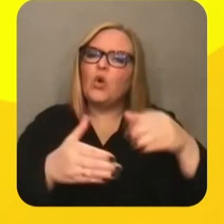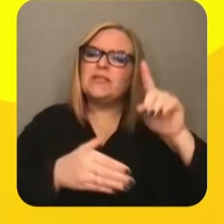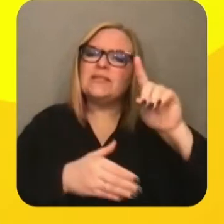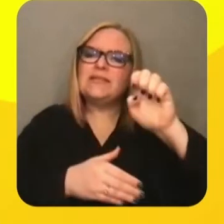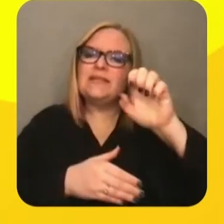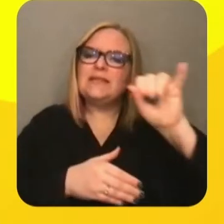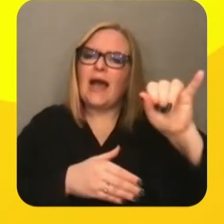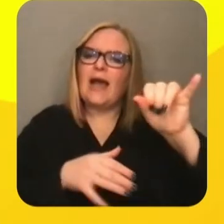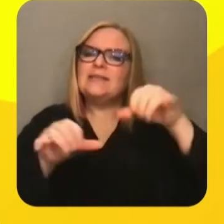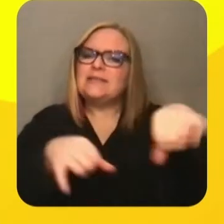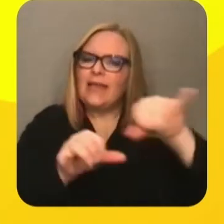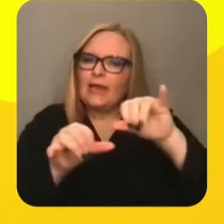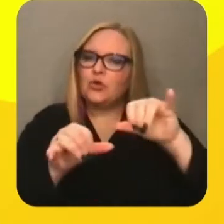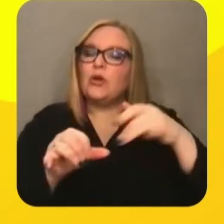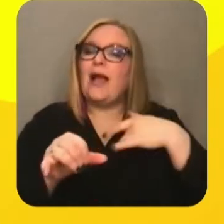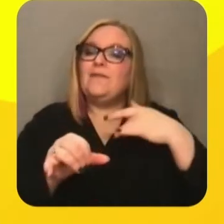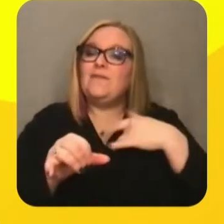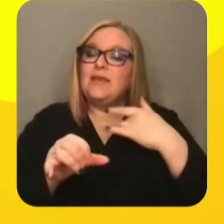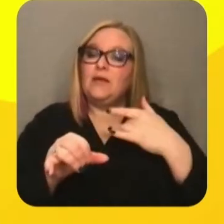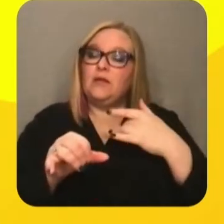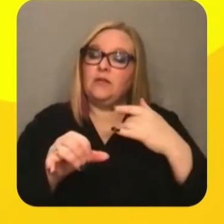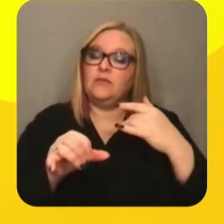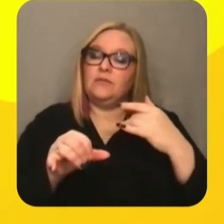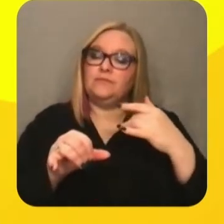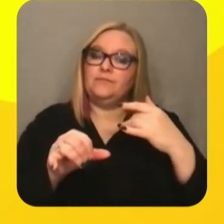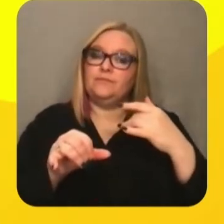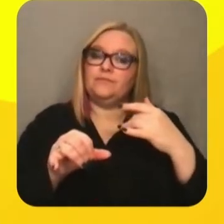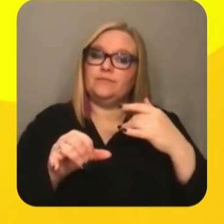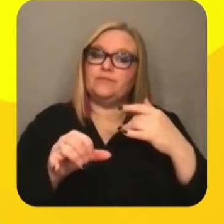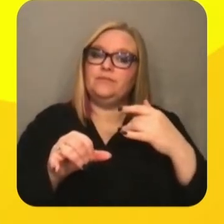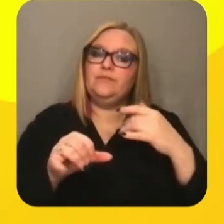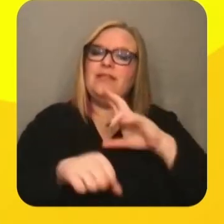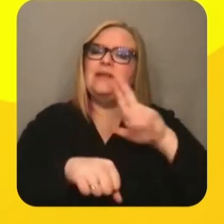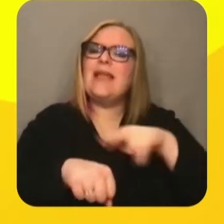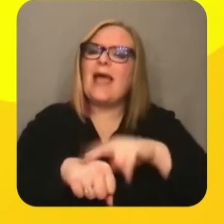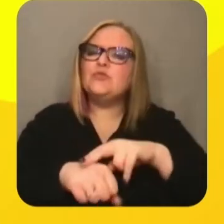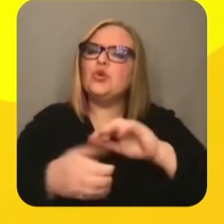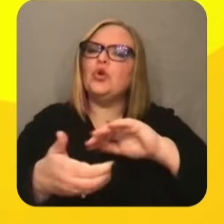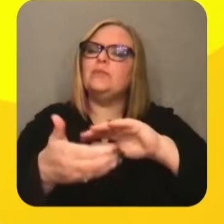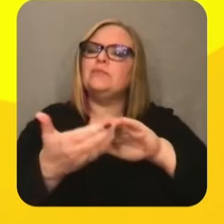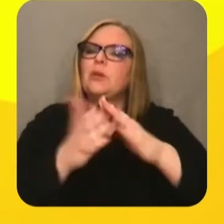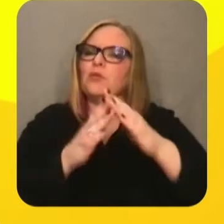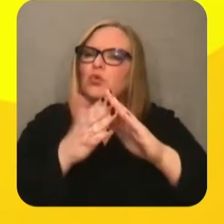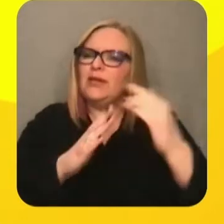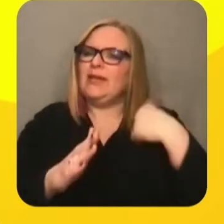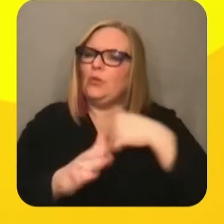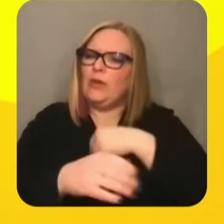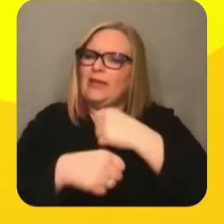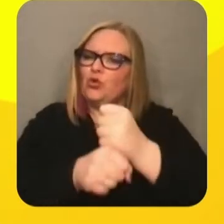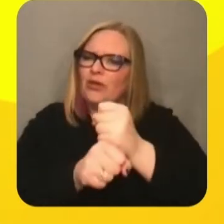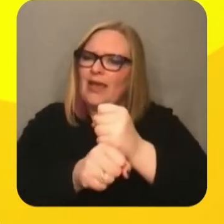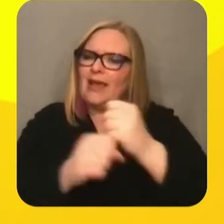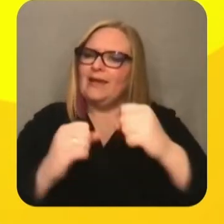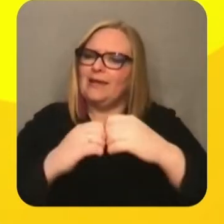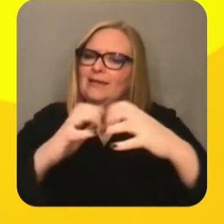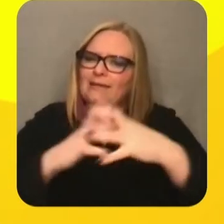I feel like this sense of like natural community that we created. There's just so many more folks out there.